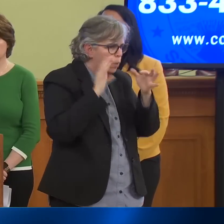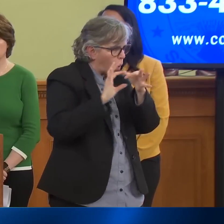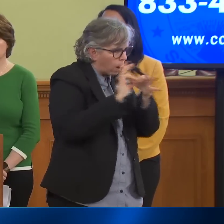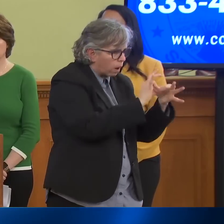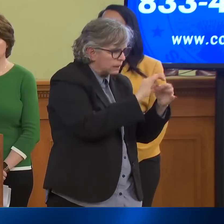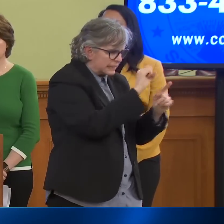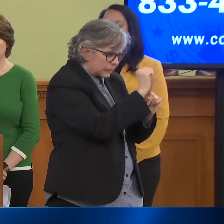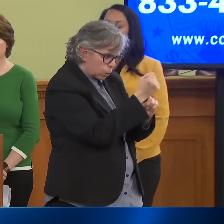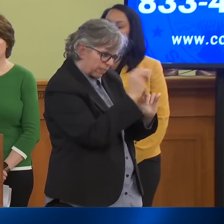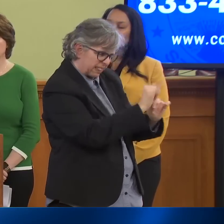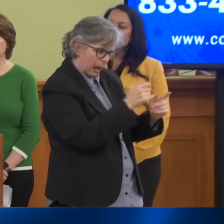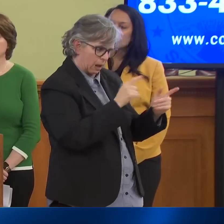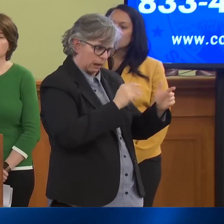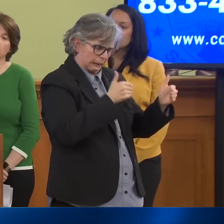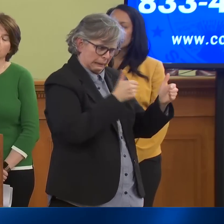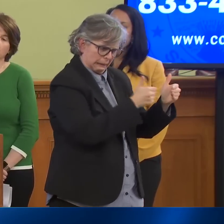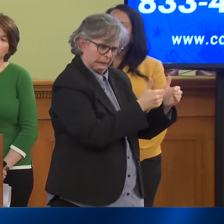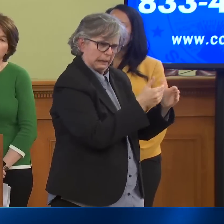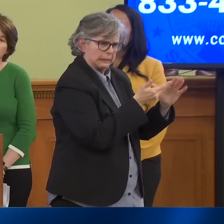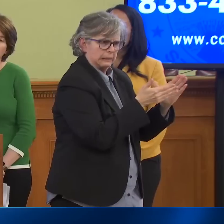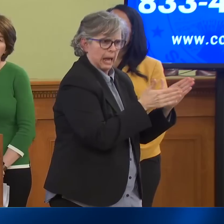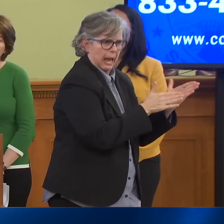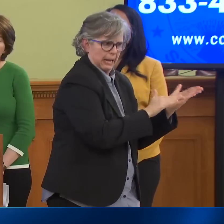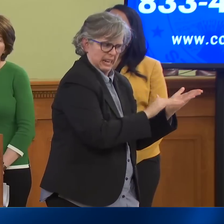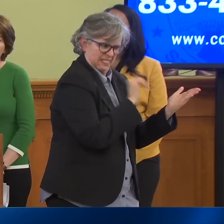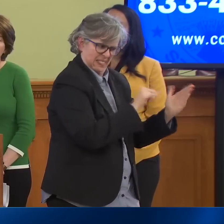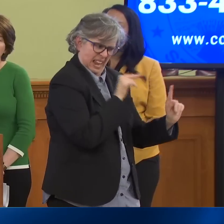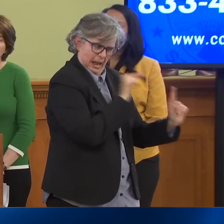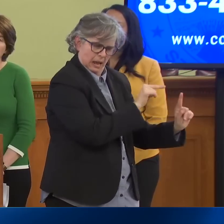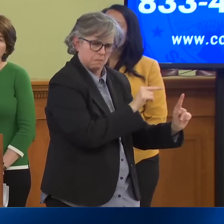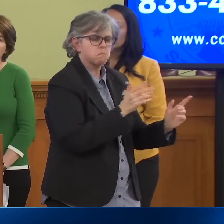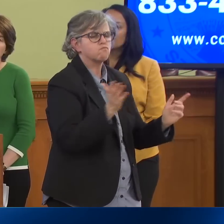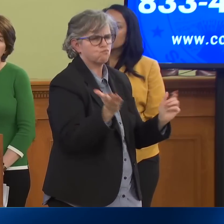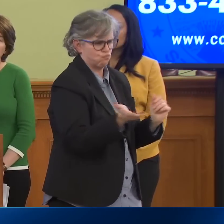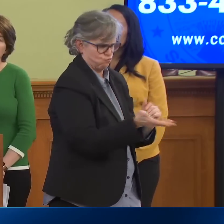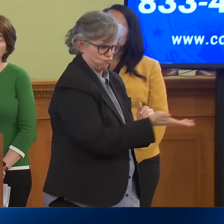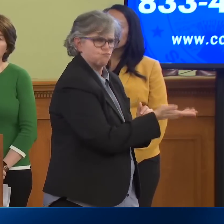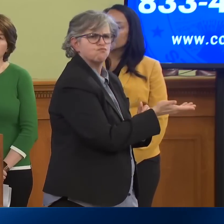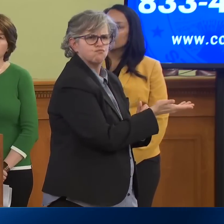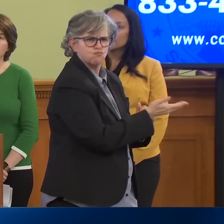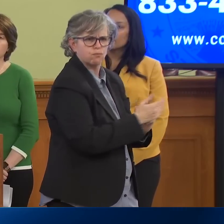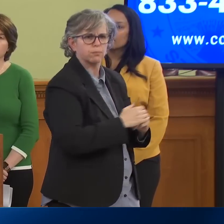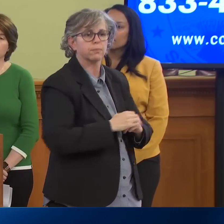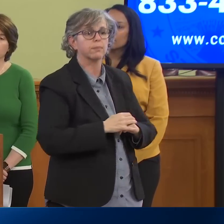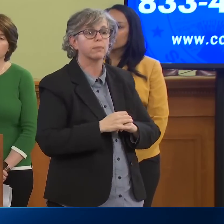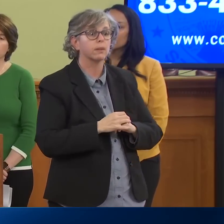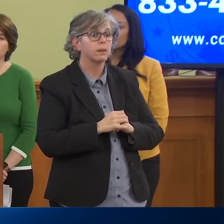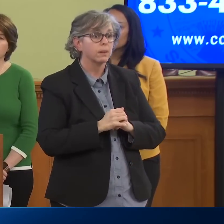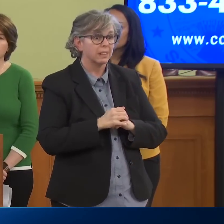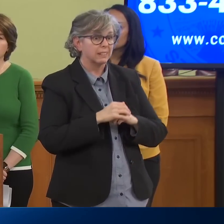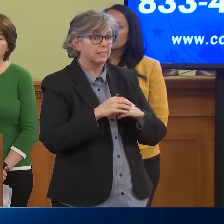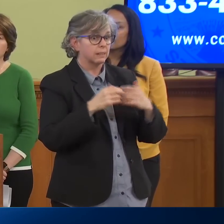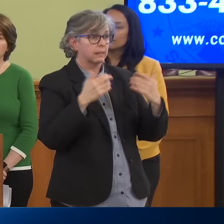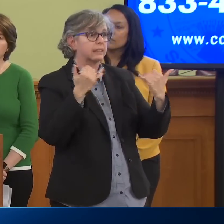SPECIFY CLERGY. IT WAS IMPLIED, BUT WE WANT TO MAKE SURE THAT PEOPLE UNDERSTAND, AND THAT NURSING HOMES UNDERSTAND THAT THE COLORS HE DASHED CLERGY IS